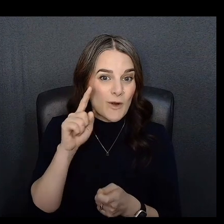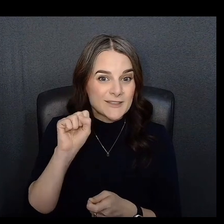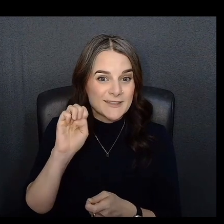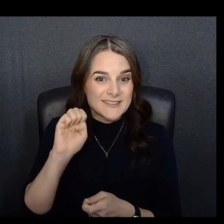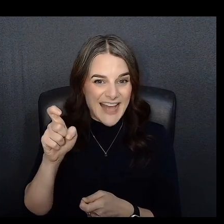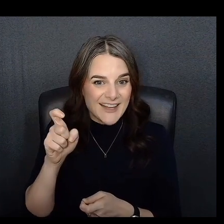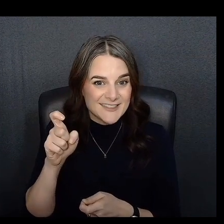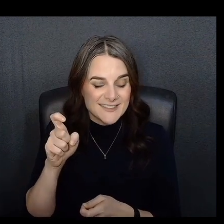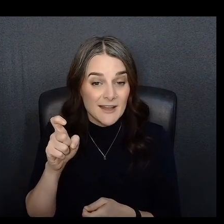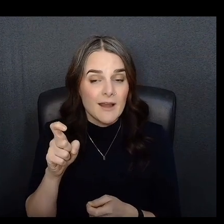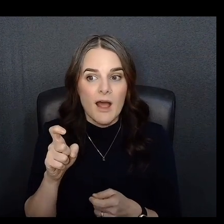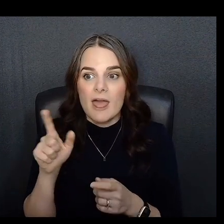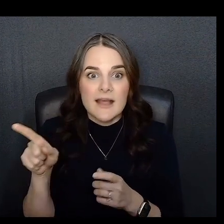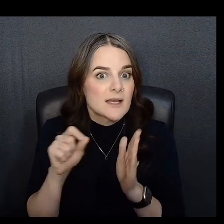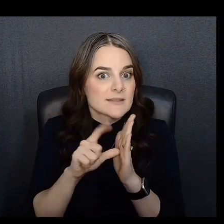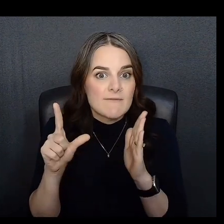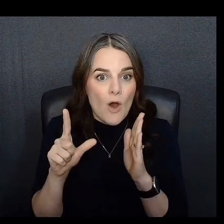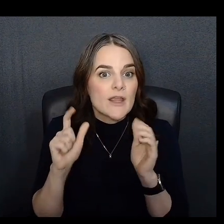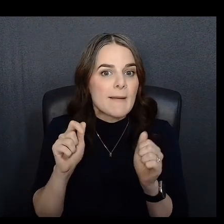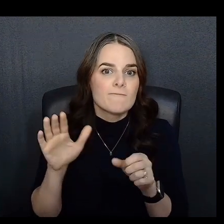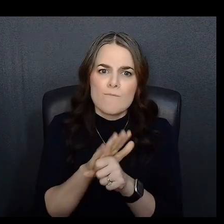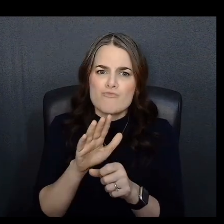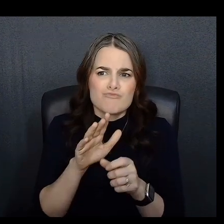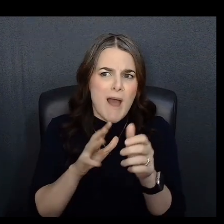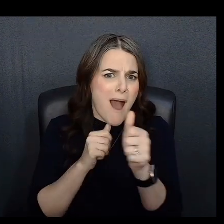can be completely updated and edited based on a person's